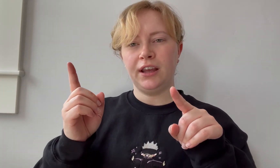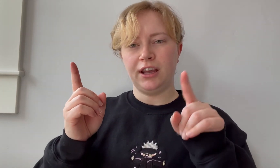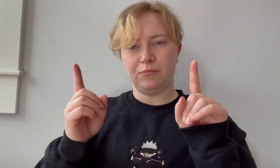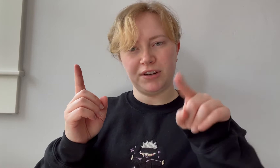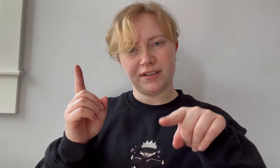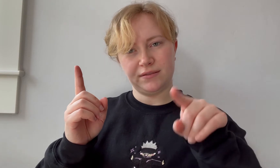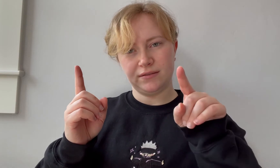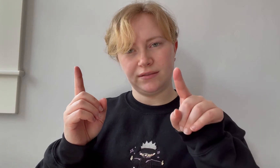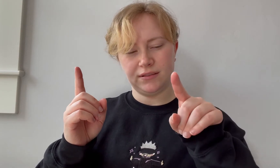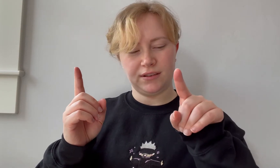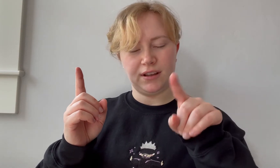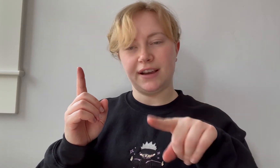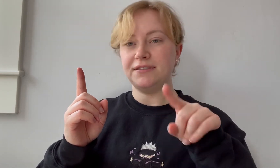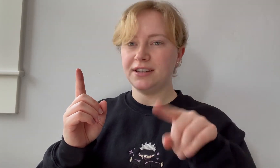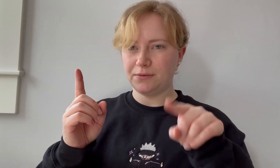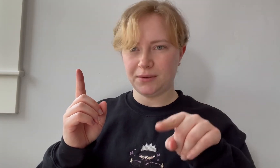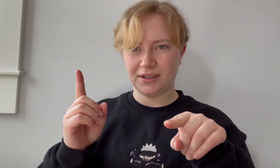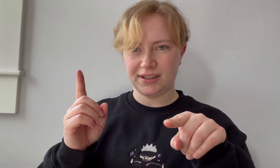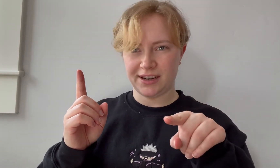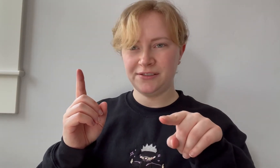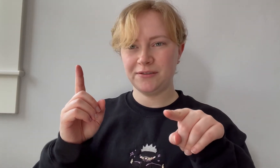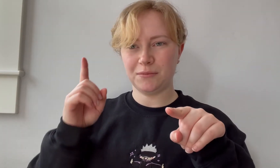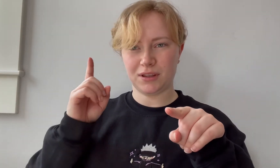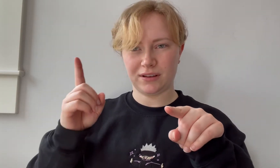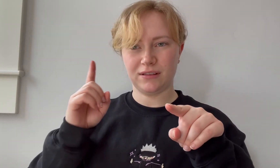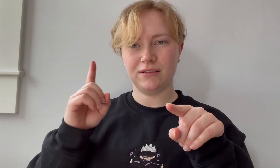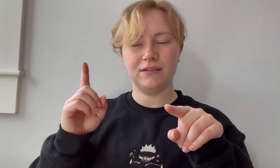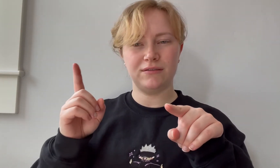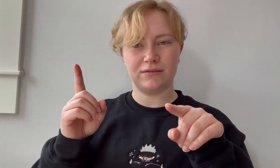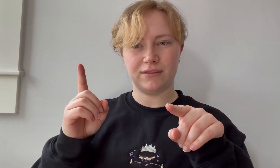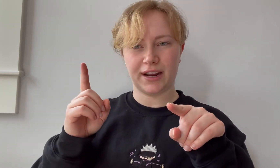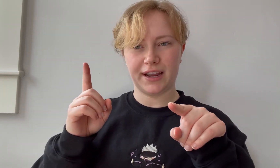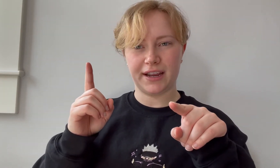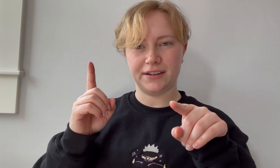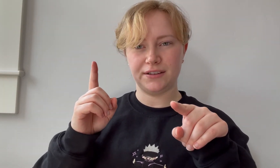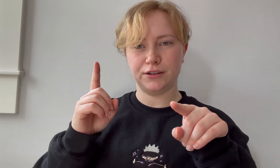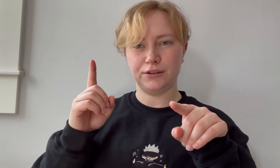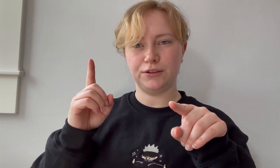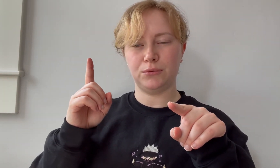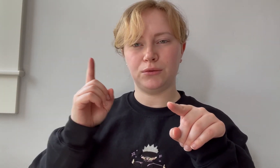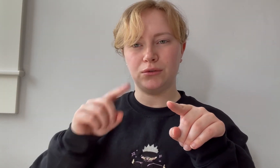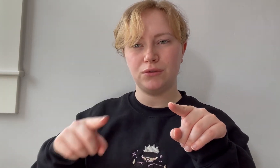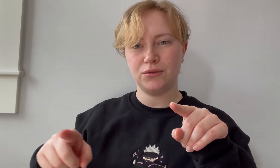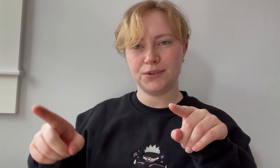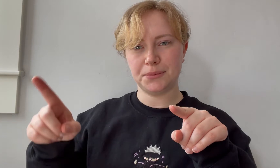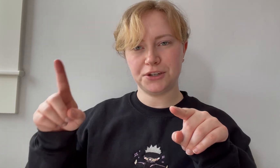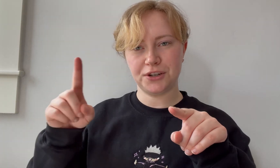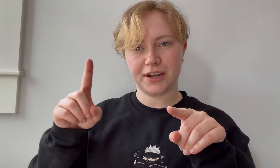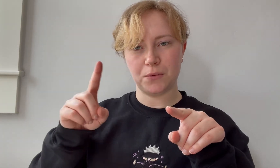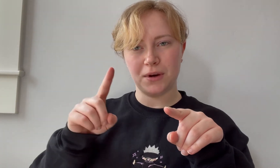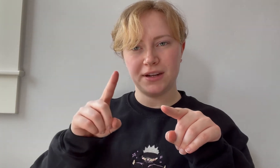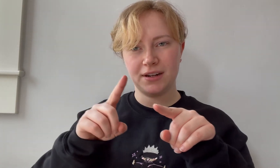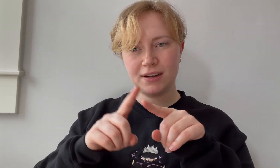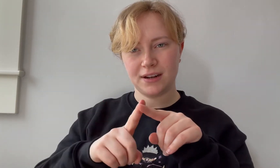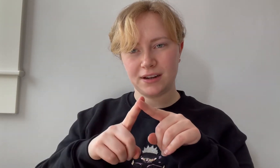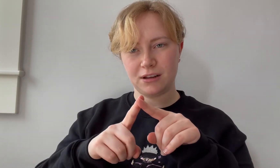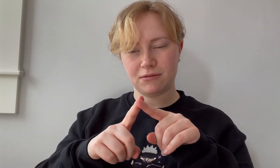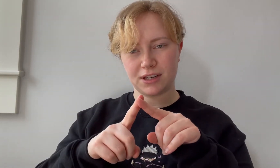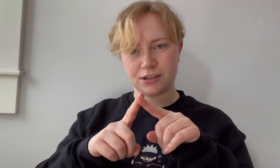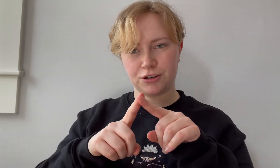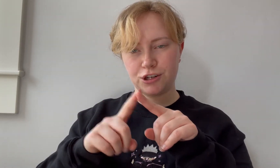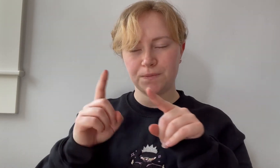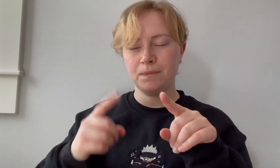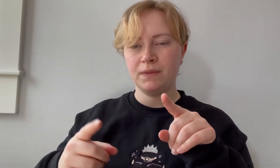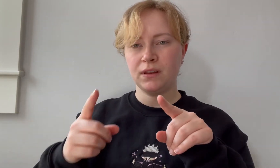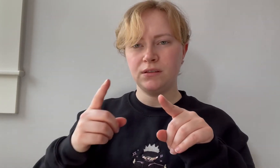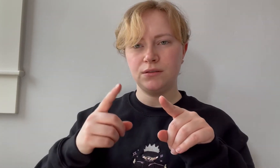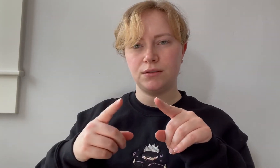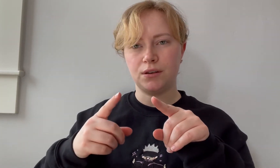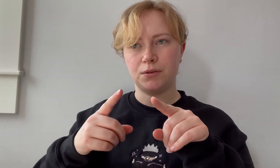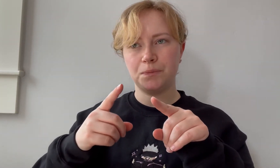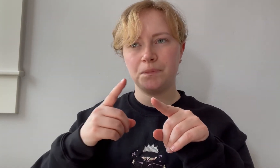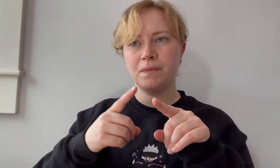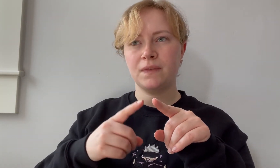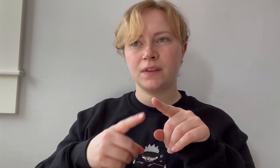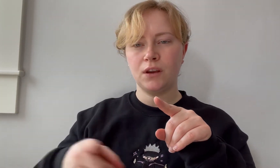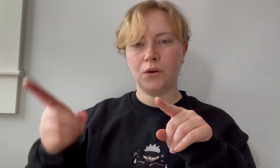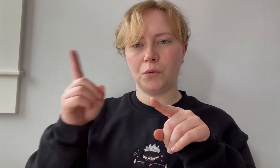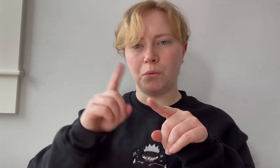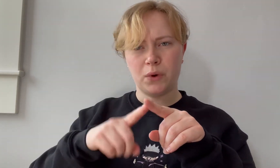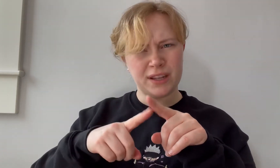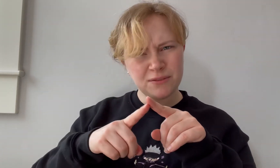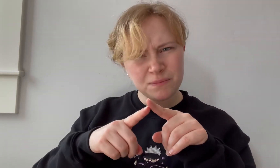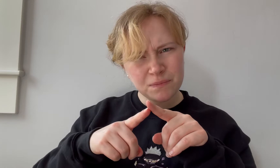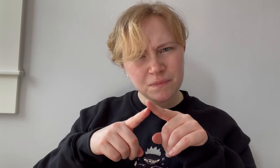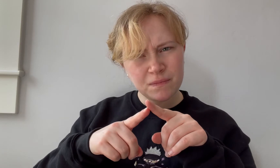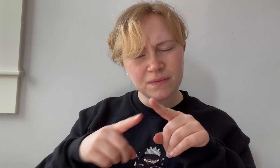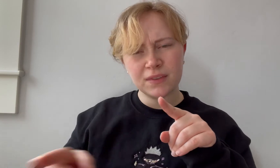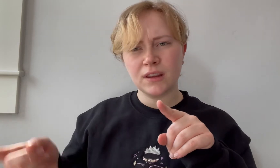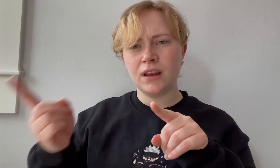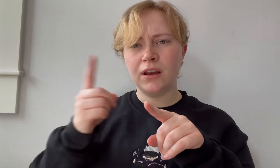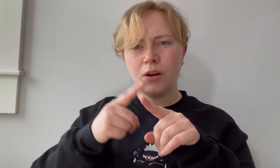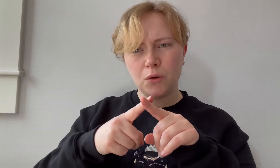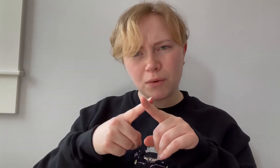and bring the left one down put the right hand you will swish like a one and touch so when when